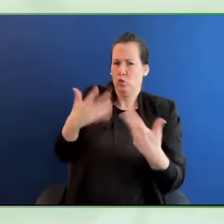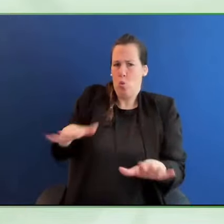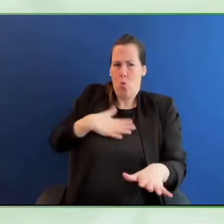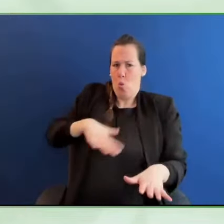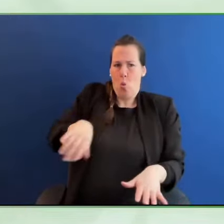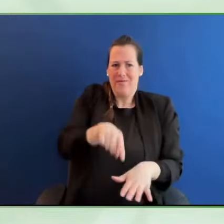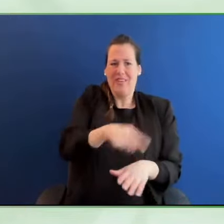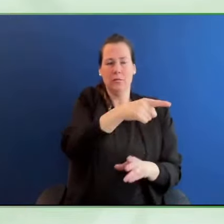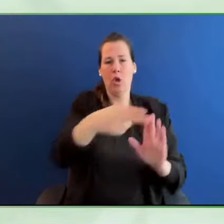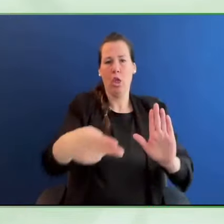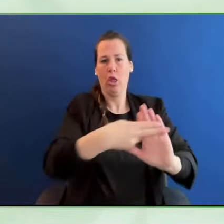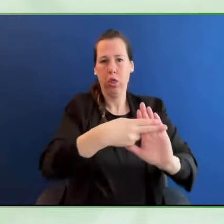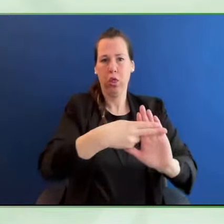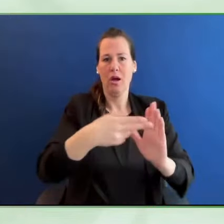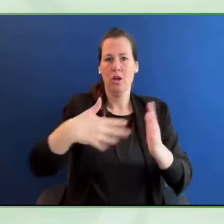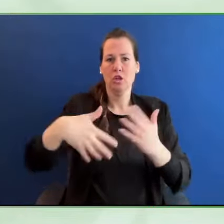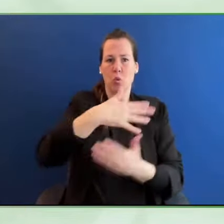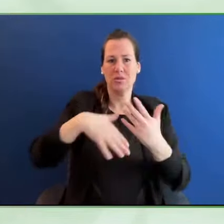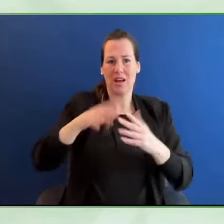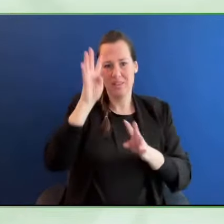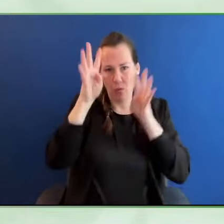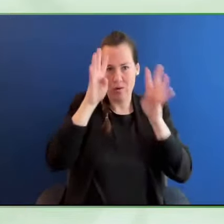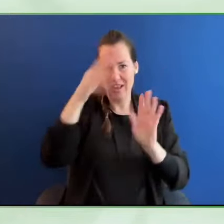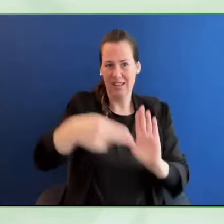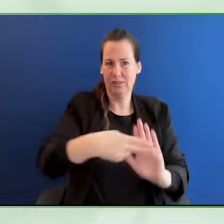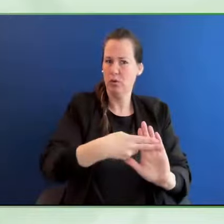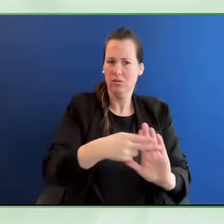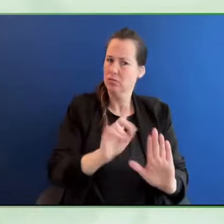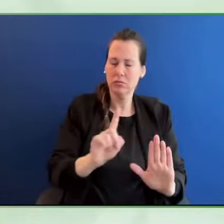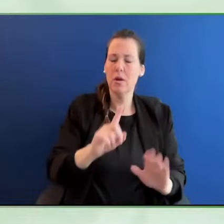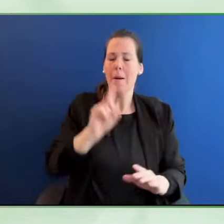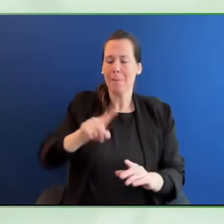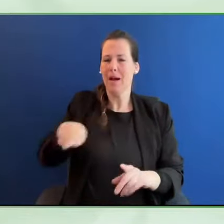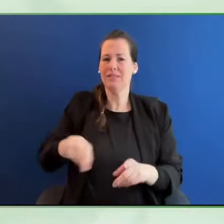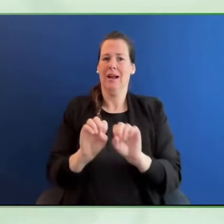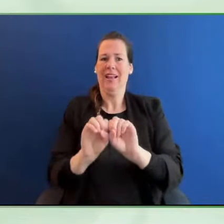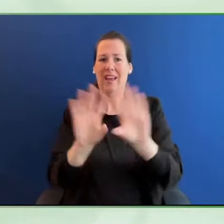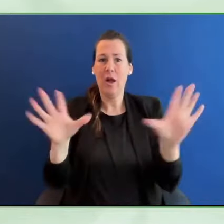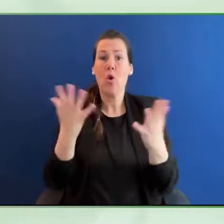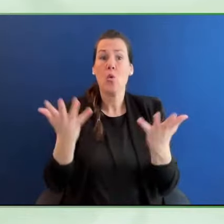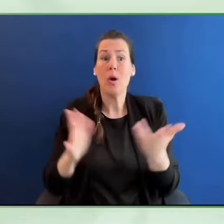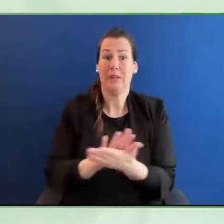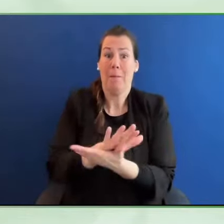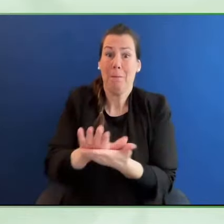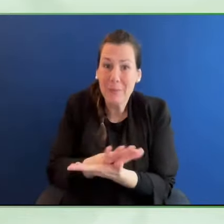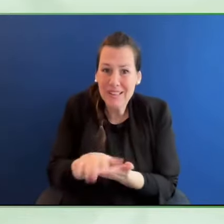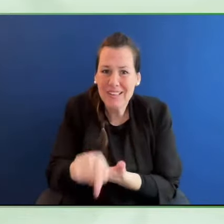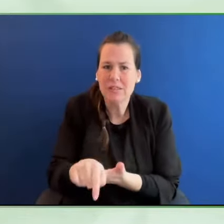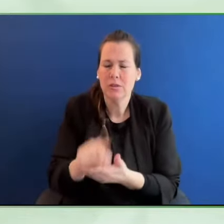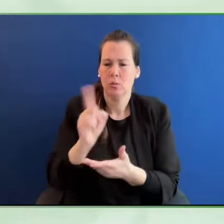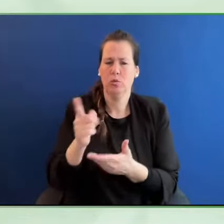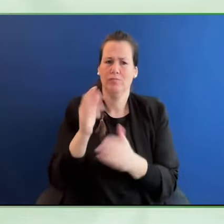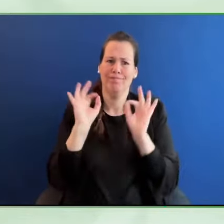a year on different topics but in addition, how do you communicate to your members?